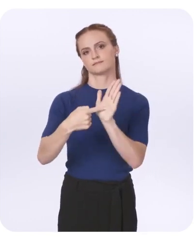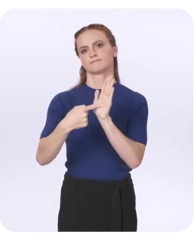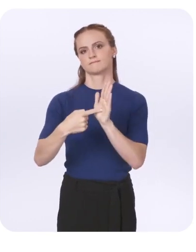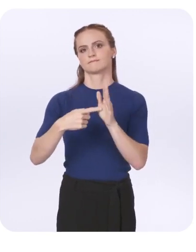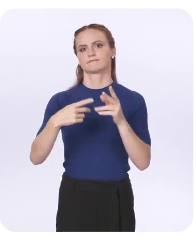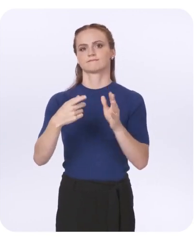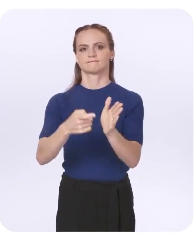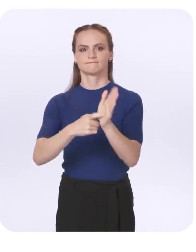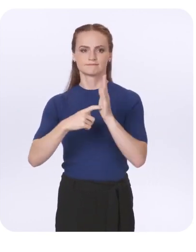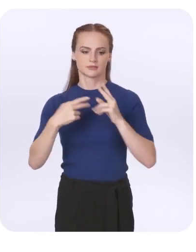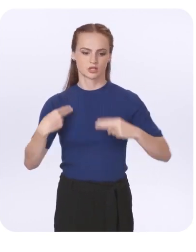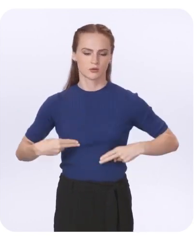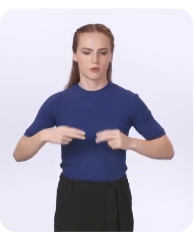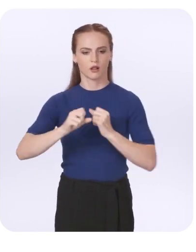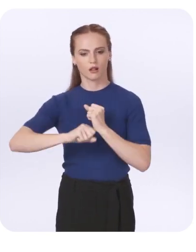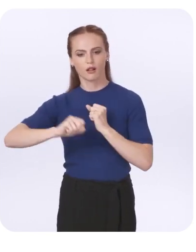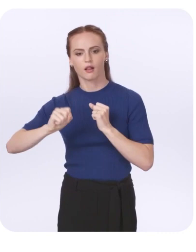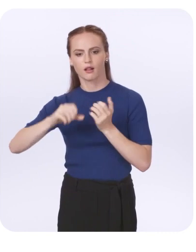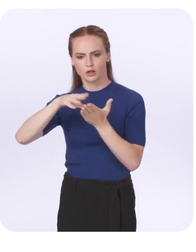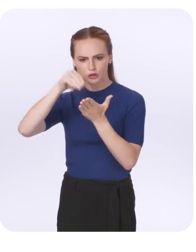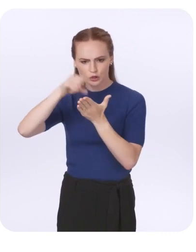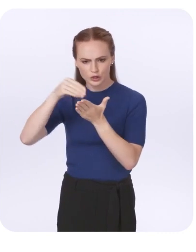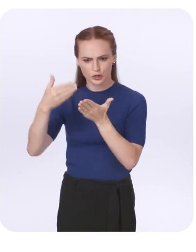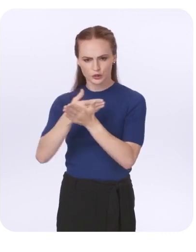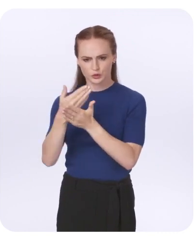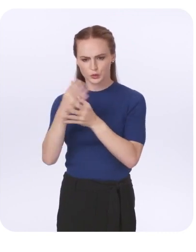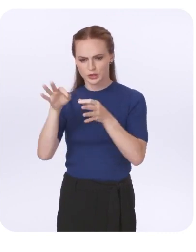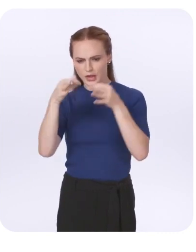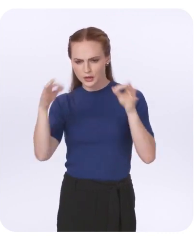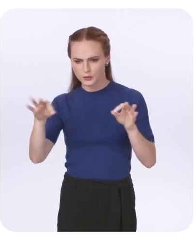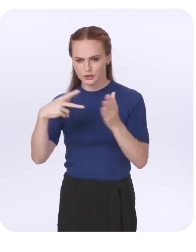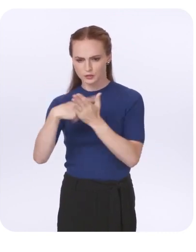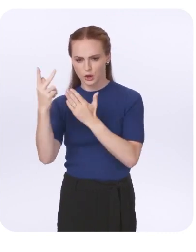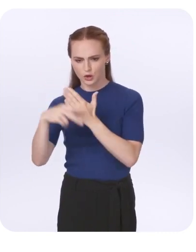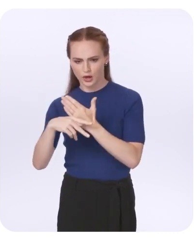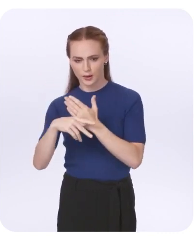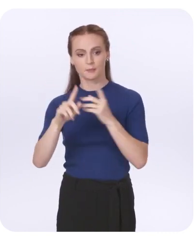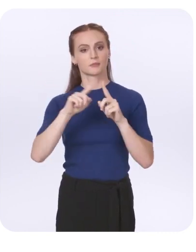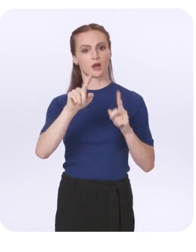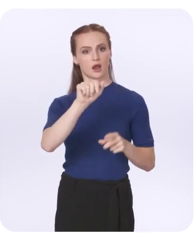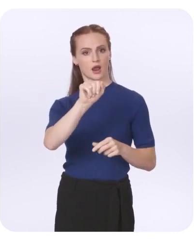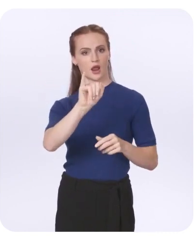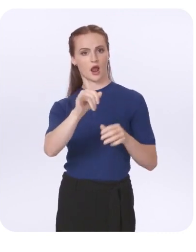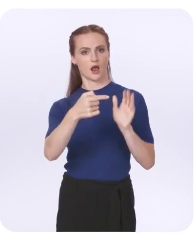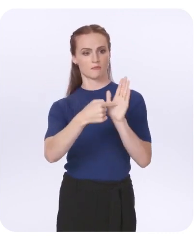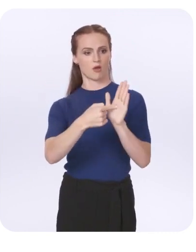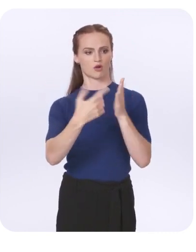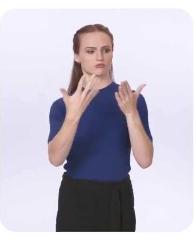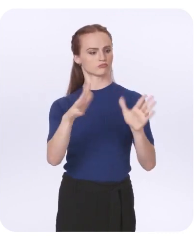a new programing language where an AI model, having been trained across multiple languages, can assist you right away.